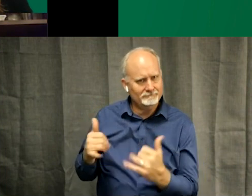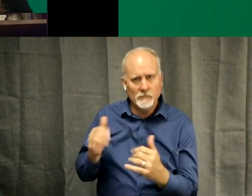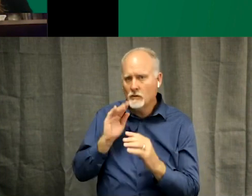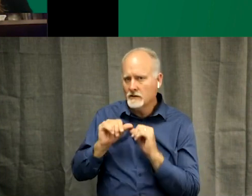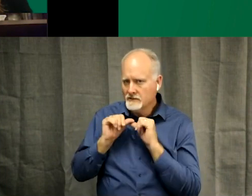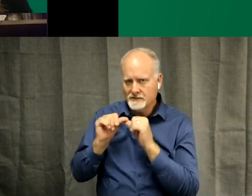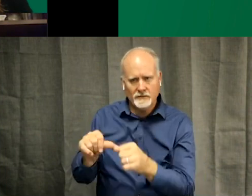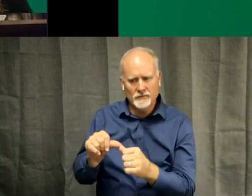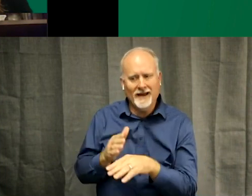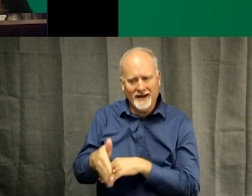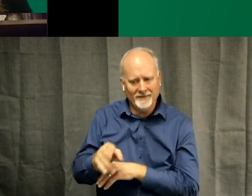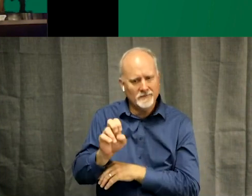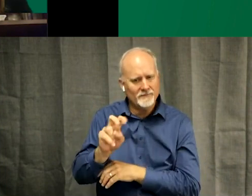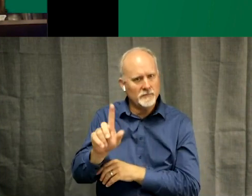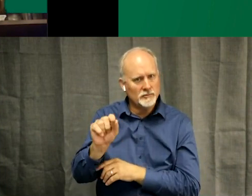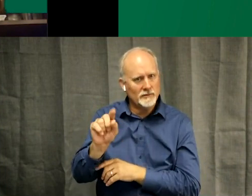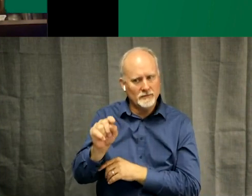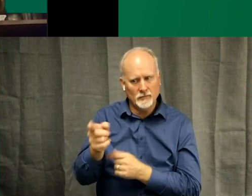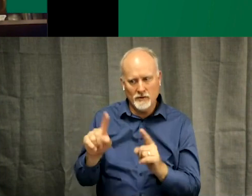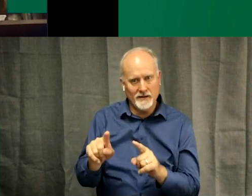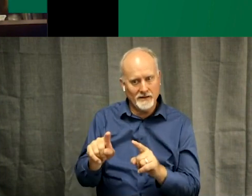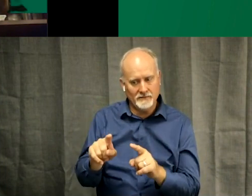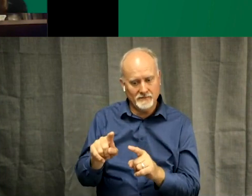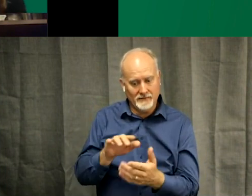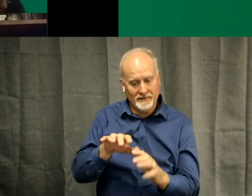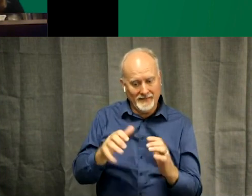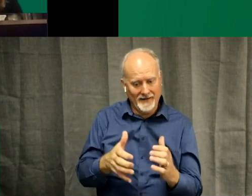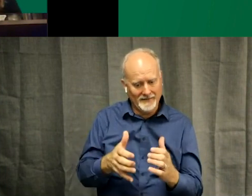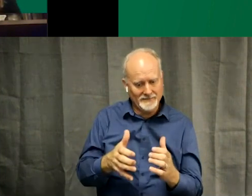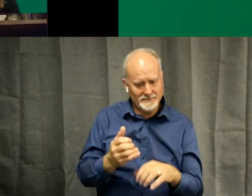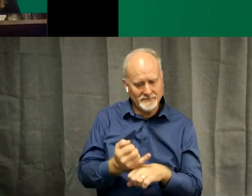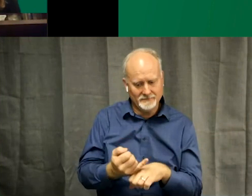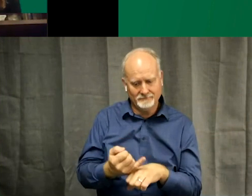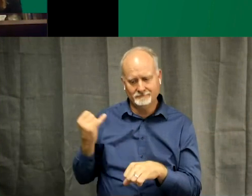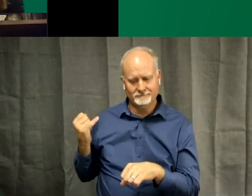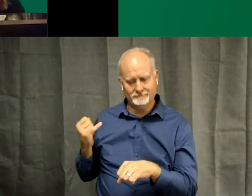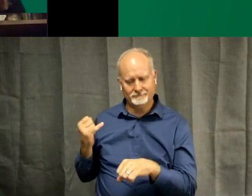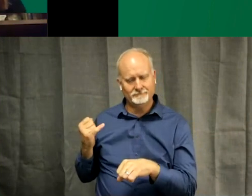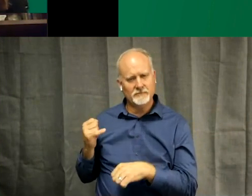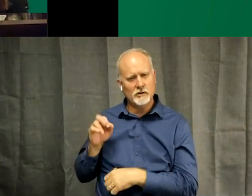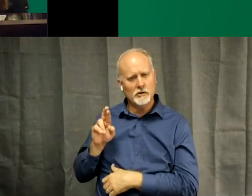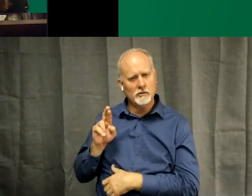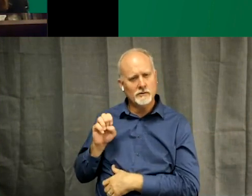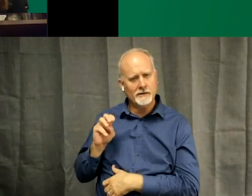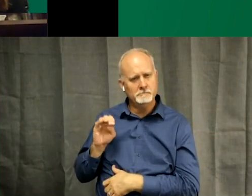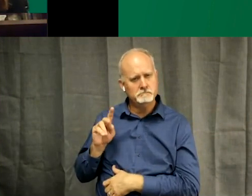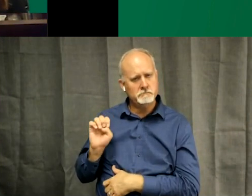after november 20th when we move classes to uh the remote format so those students who are engaged in